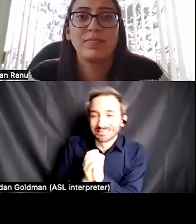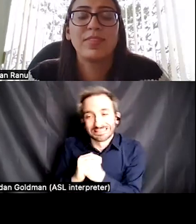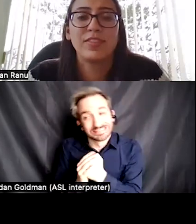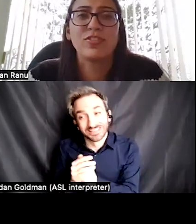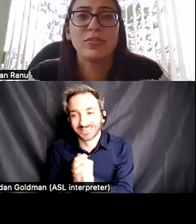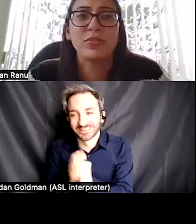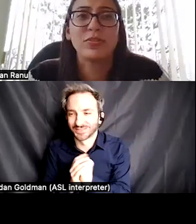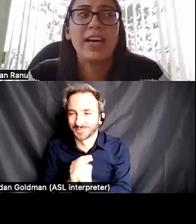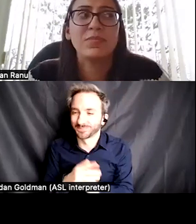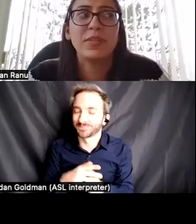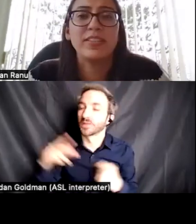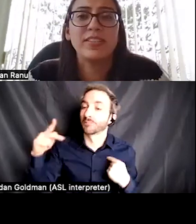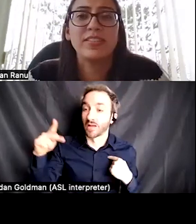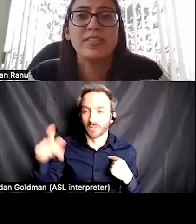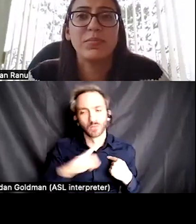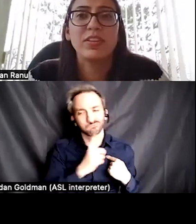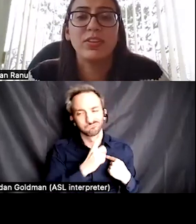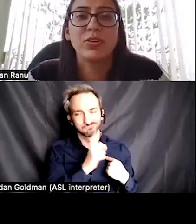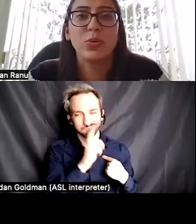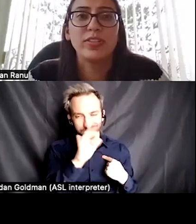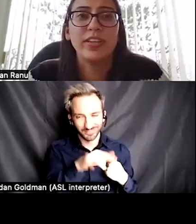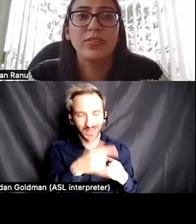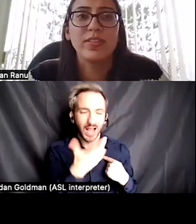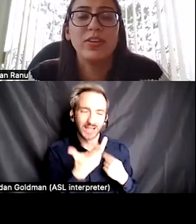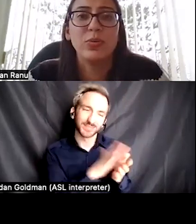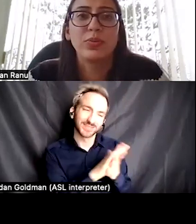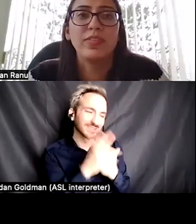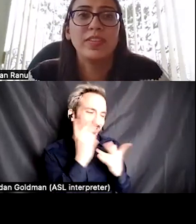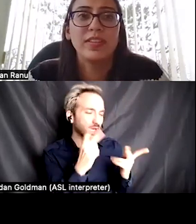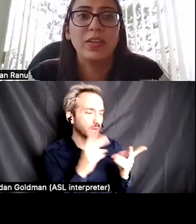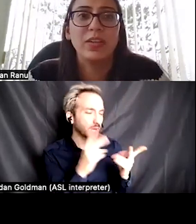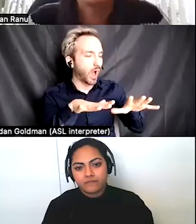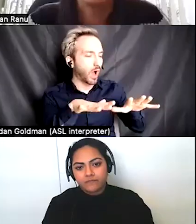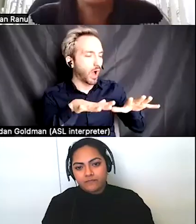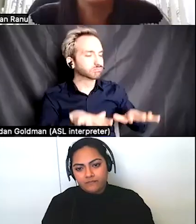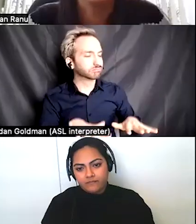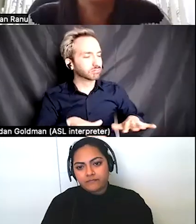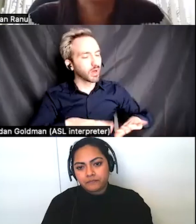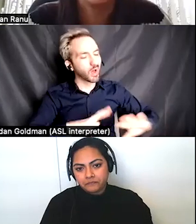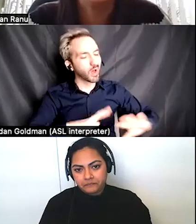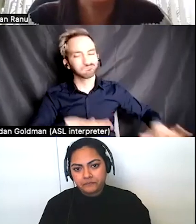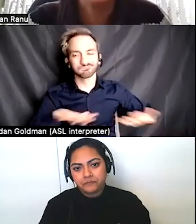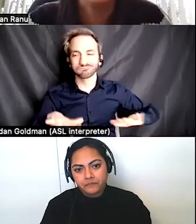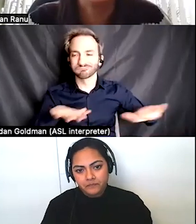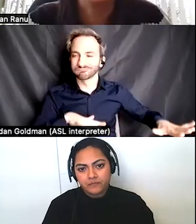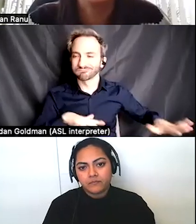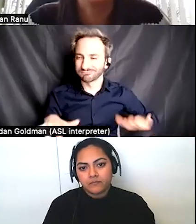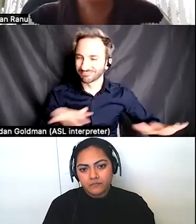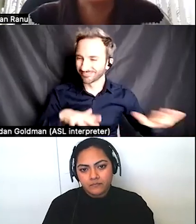What do you think, Pavan? Pavan: That's true. It has been nice to see some of the Cluttercore titles. I know previously we were seeing clutter-free, and now it's the